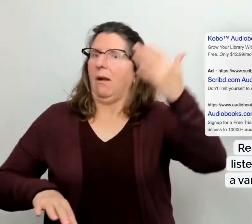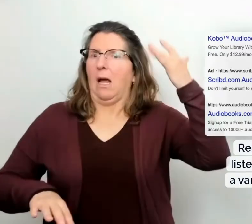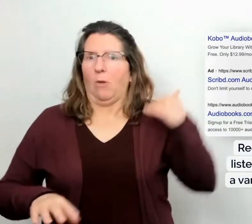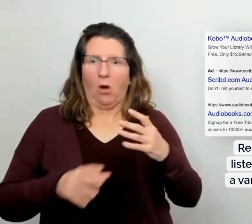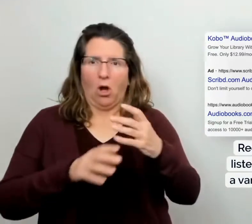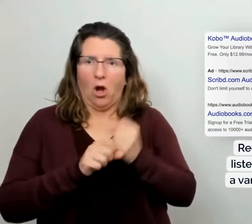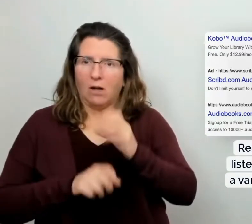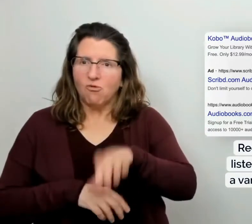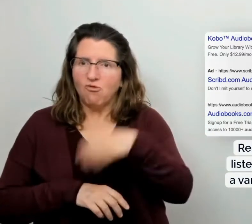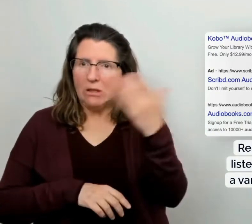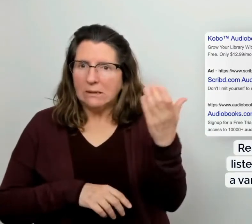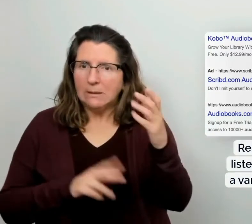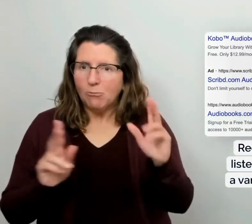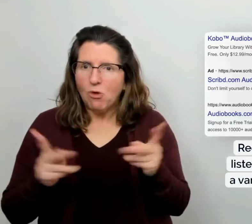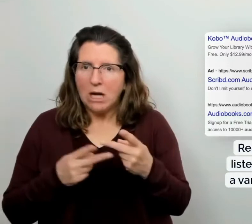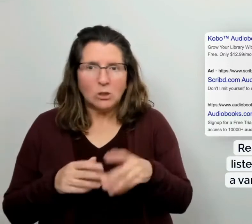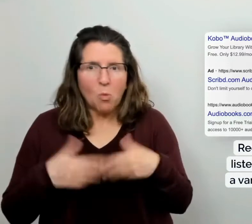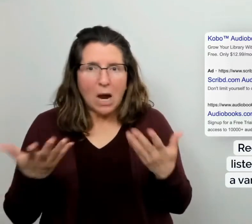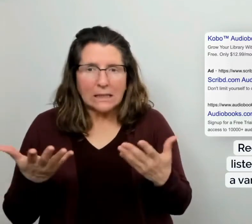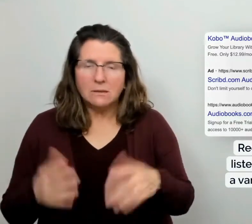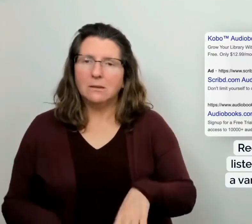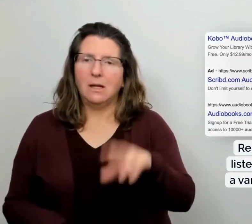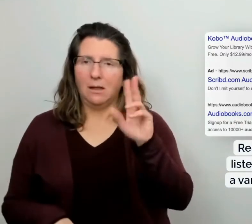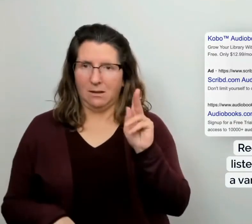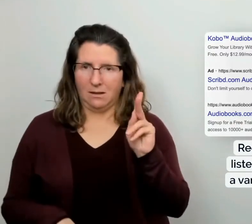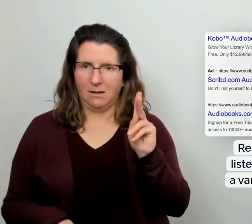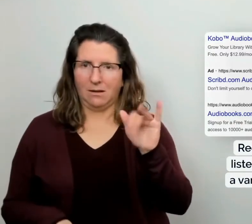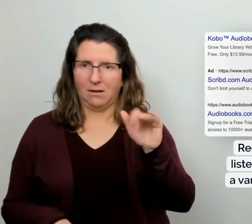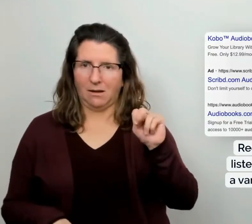I remember for Christmas one year I got a Kindle.